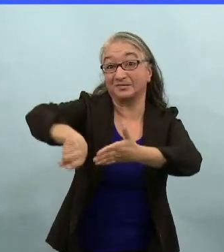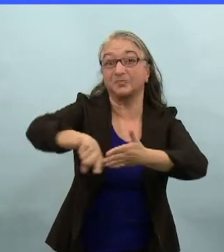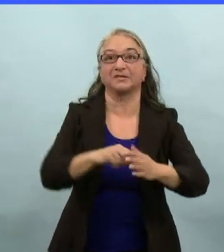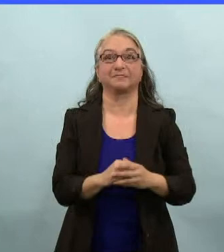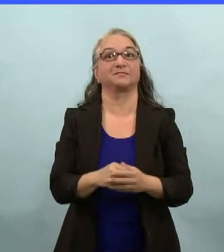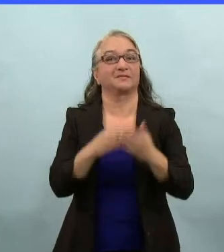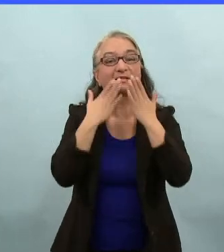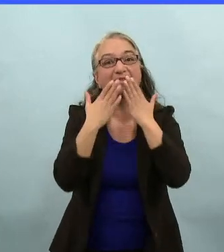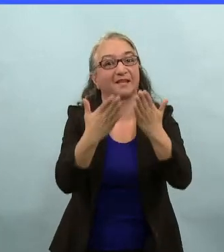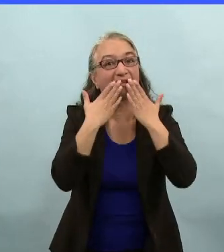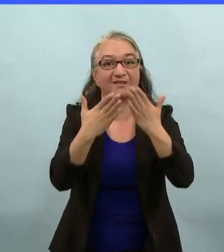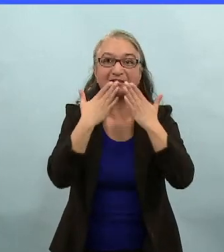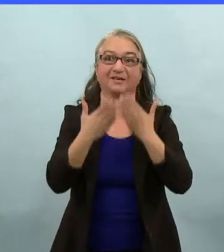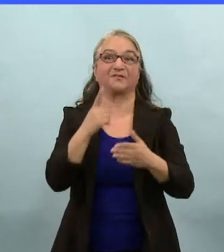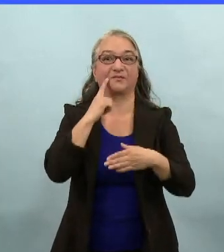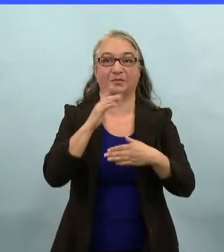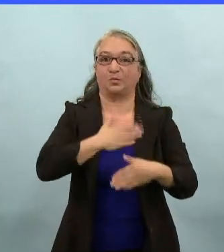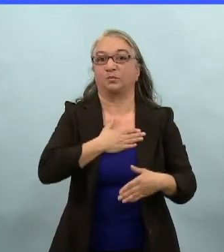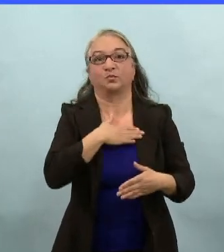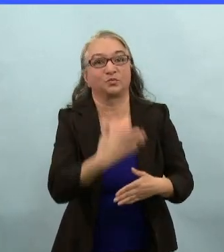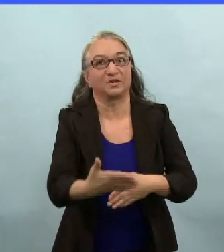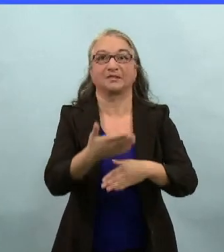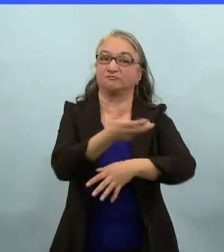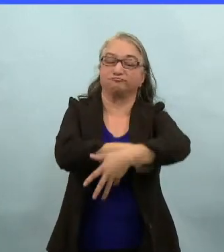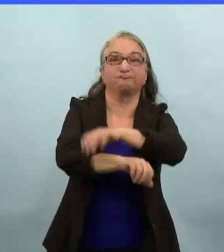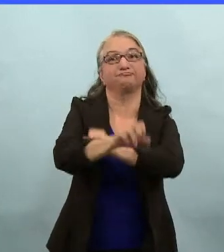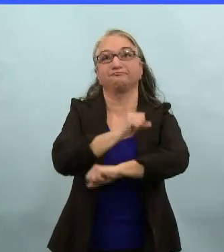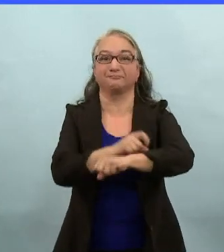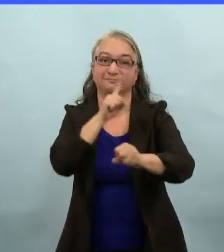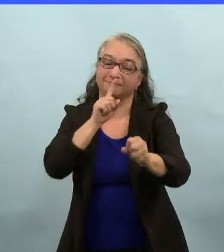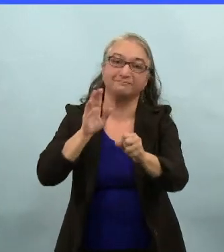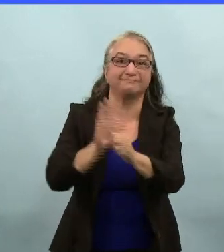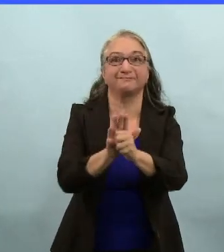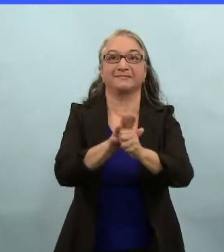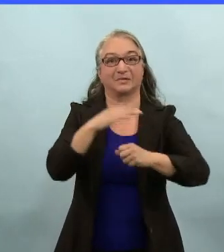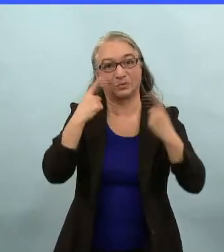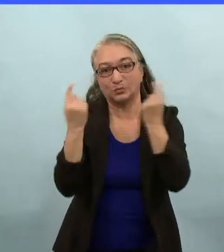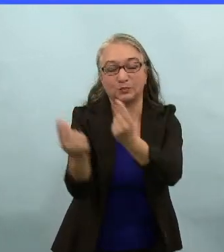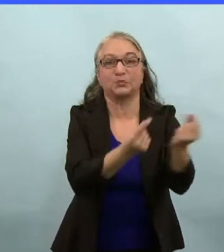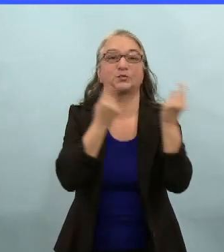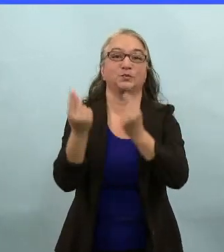and your dedication to adopt to keep our children engaged during this remote period